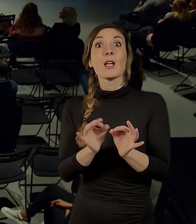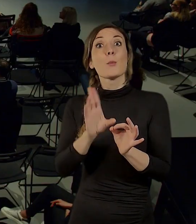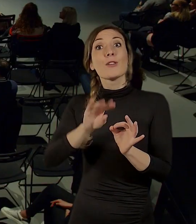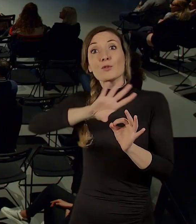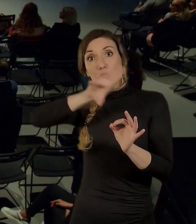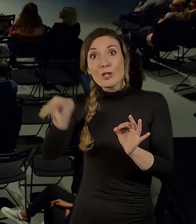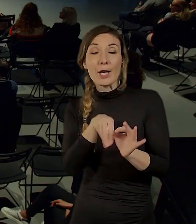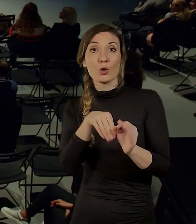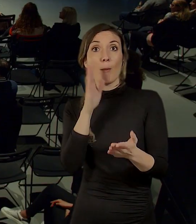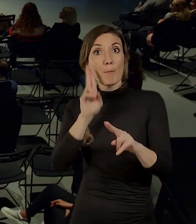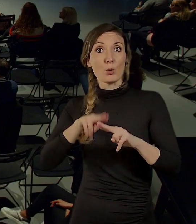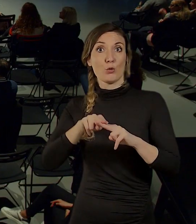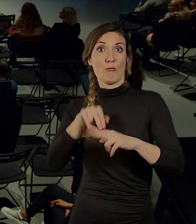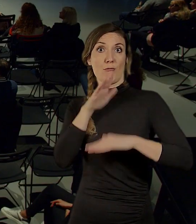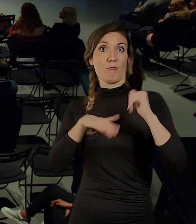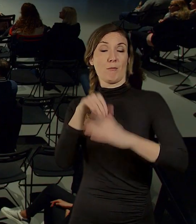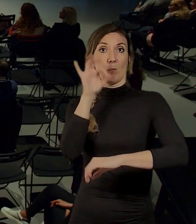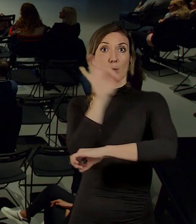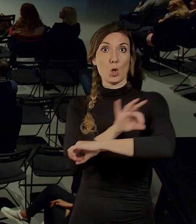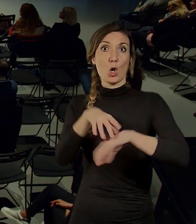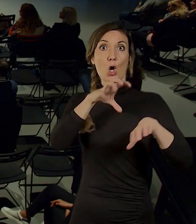But unfortunately only in that location itself,